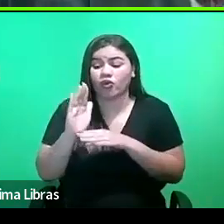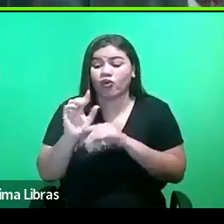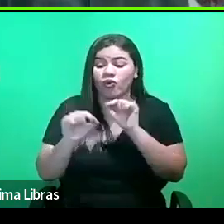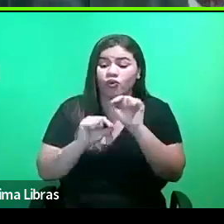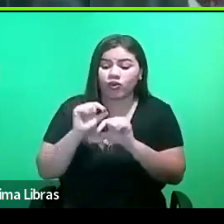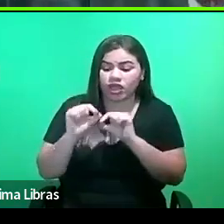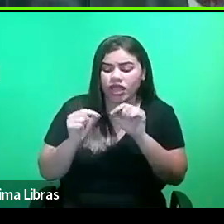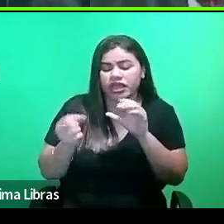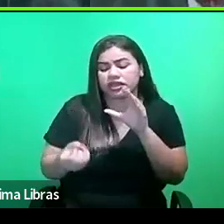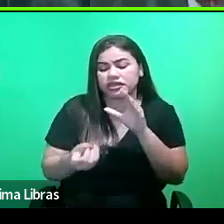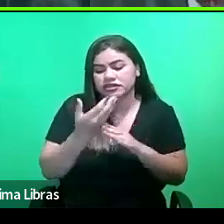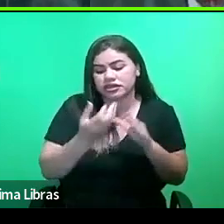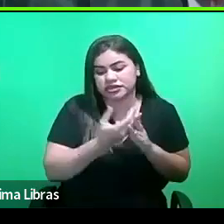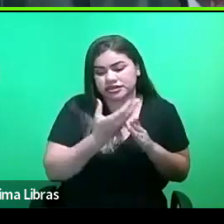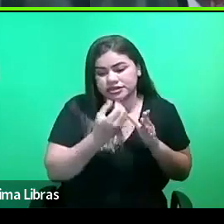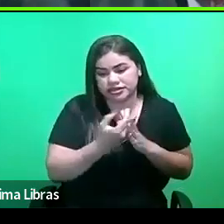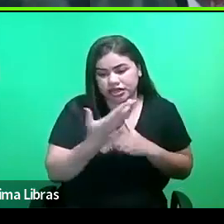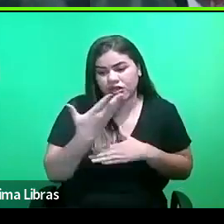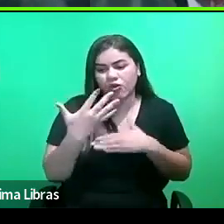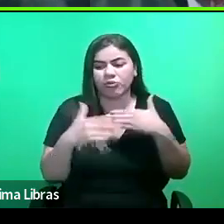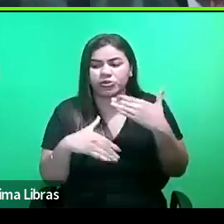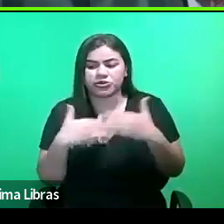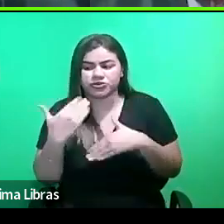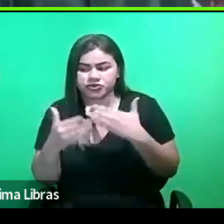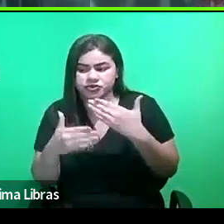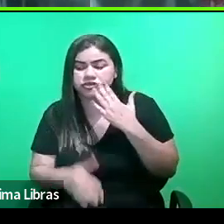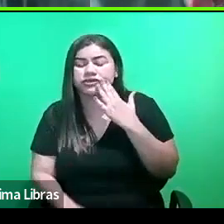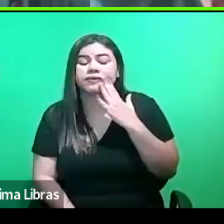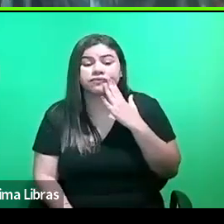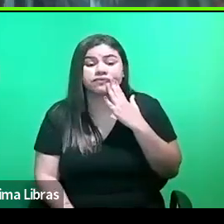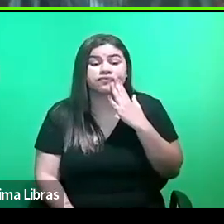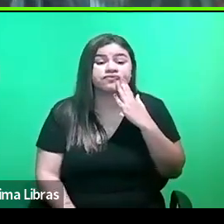a couple of strategic